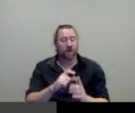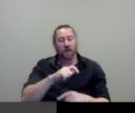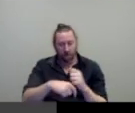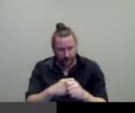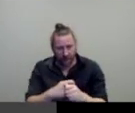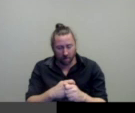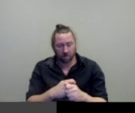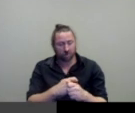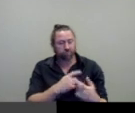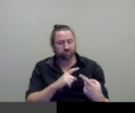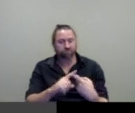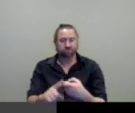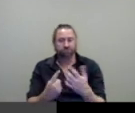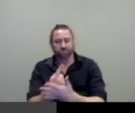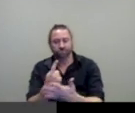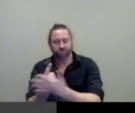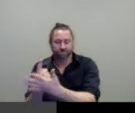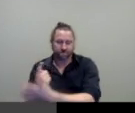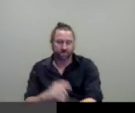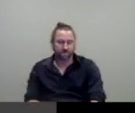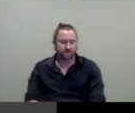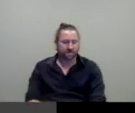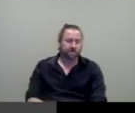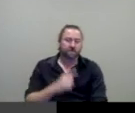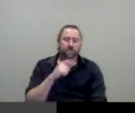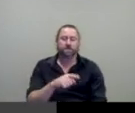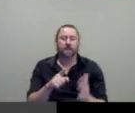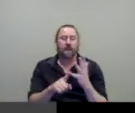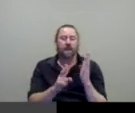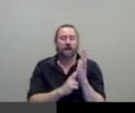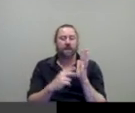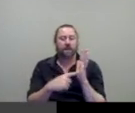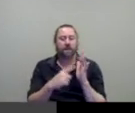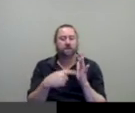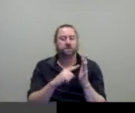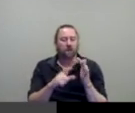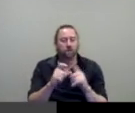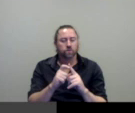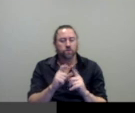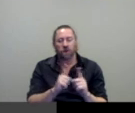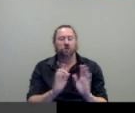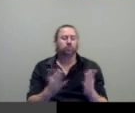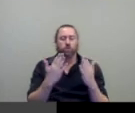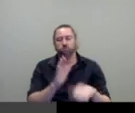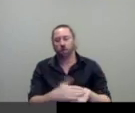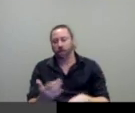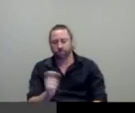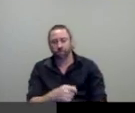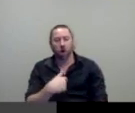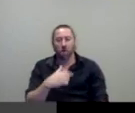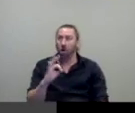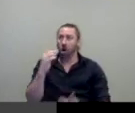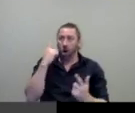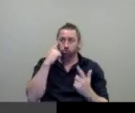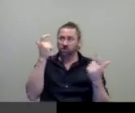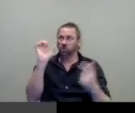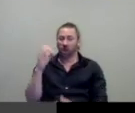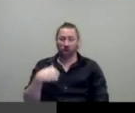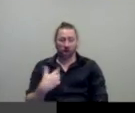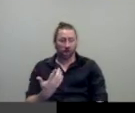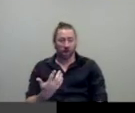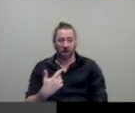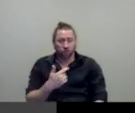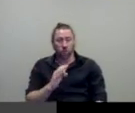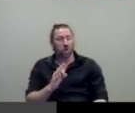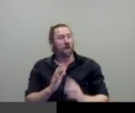convention untitled here functions as a shorthand that says to us I'm not original and I don't